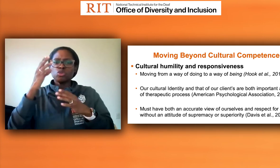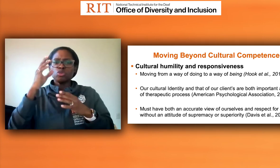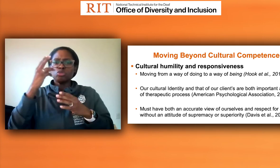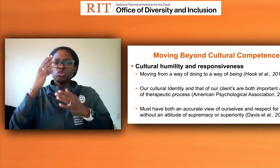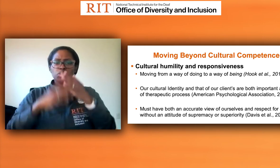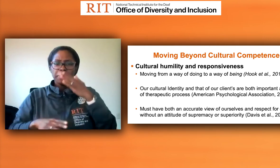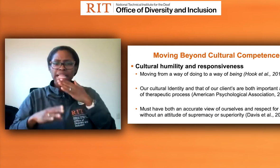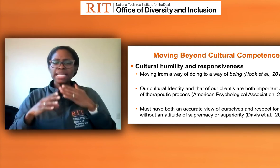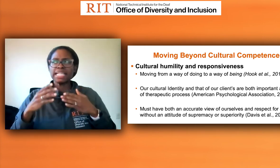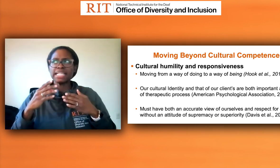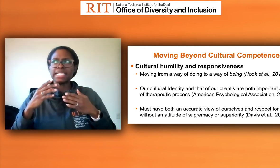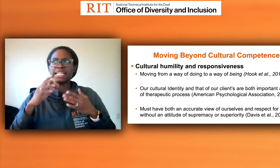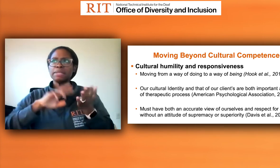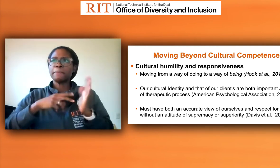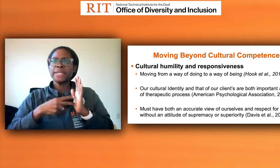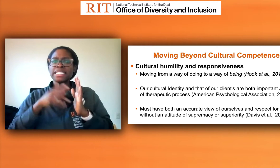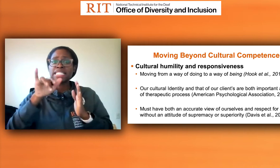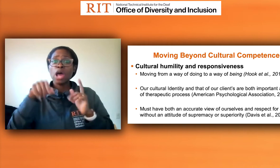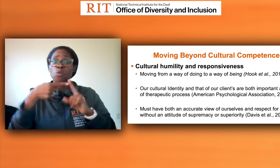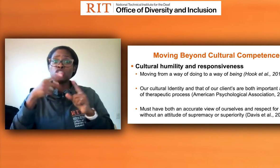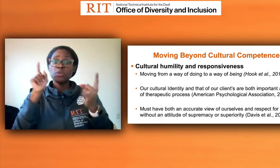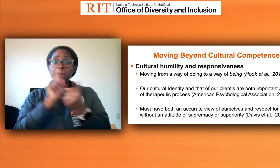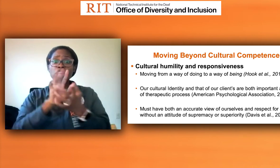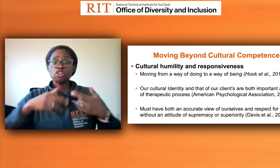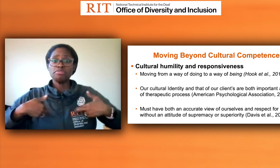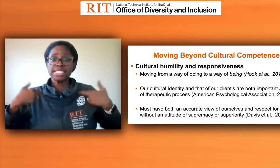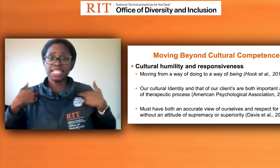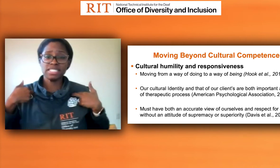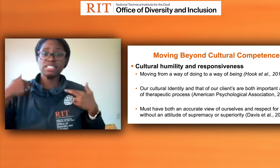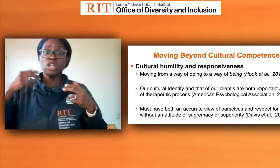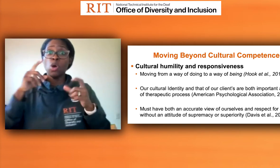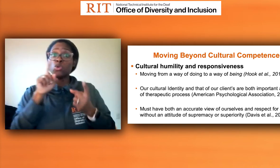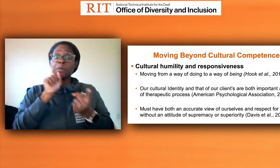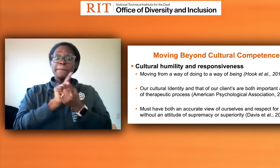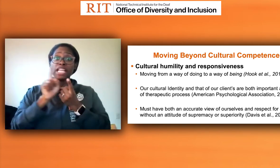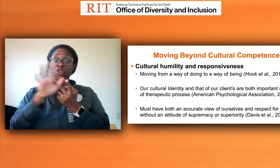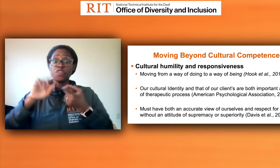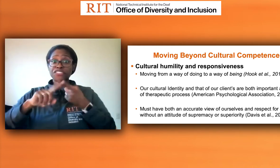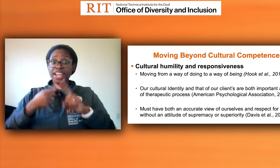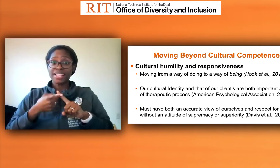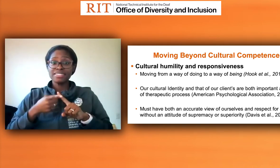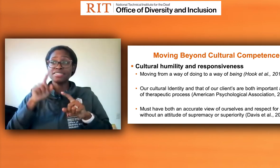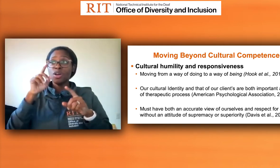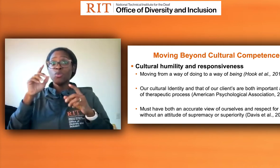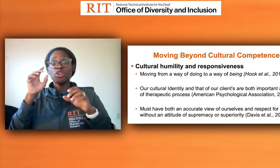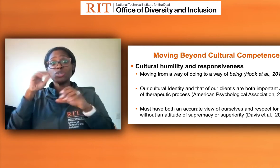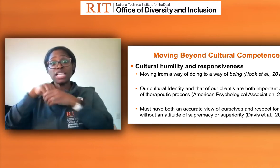and cultural humility as a concept basically means, for example, when you meet a resident or when you meet a new friend